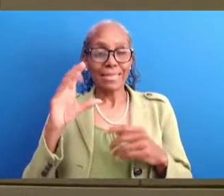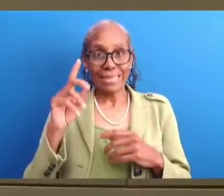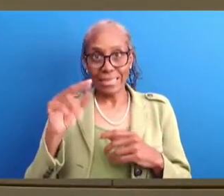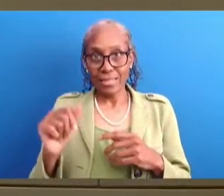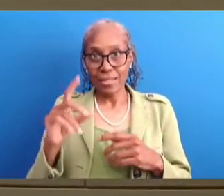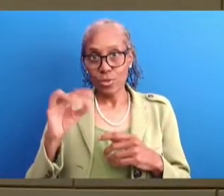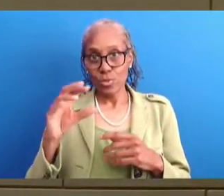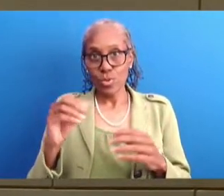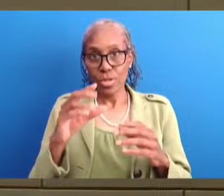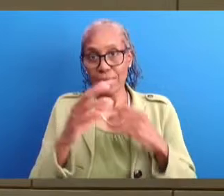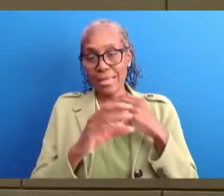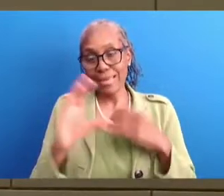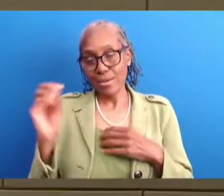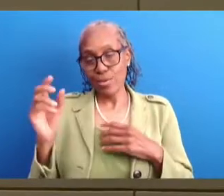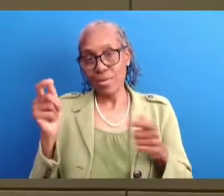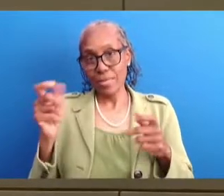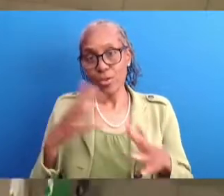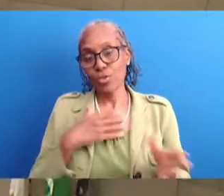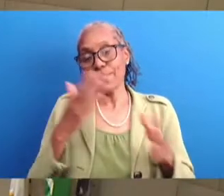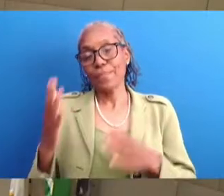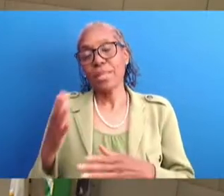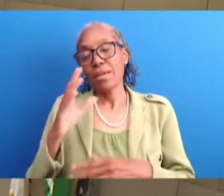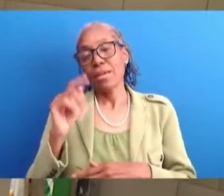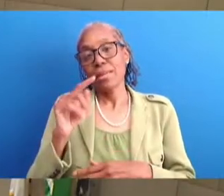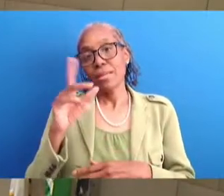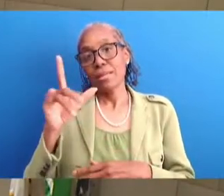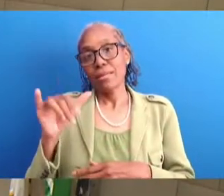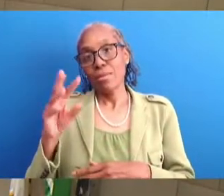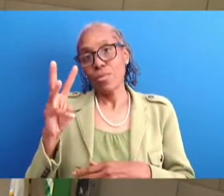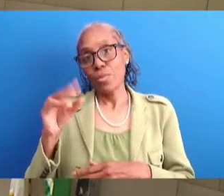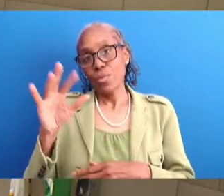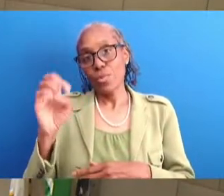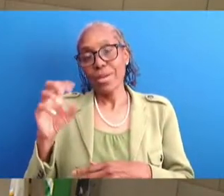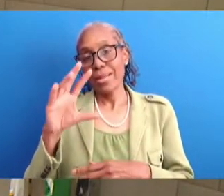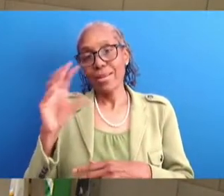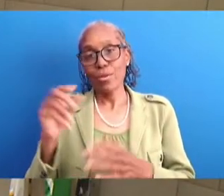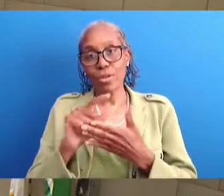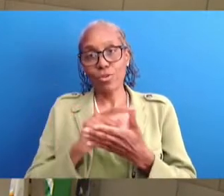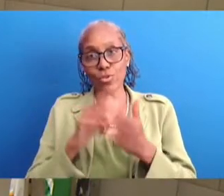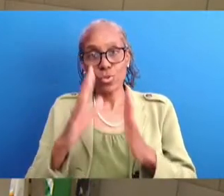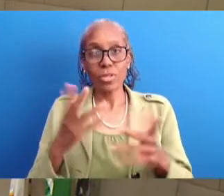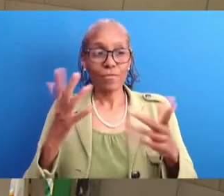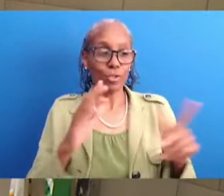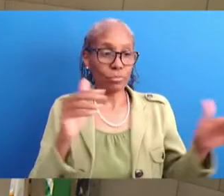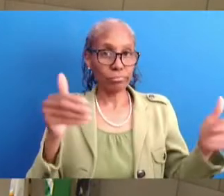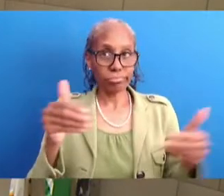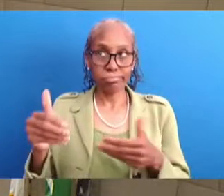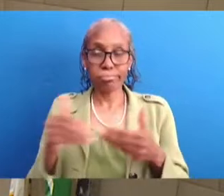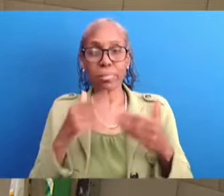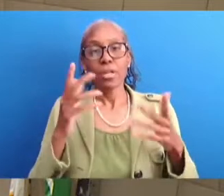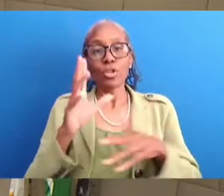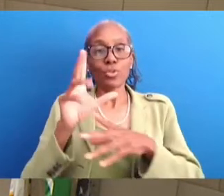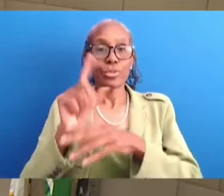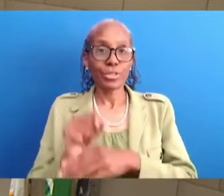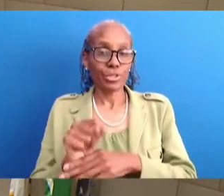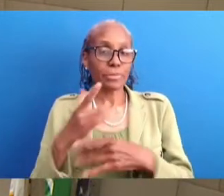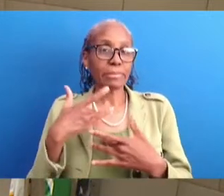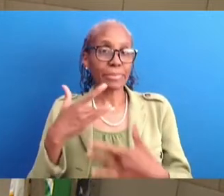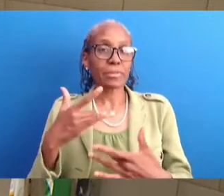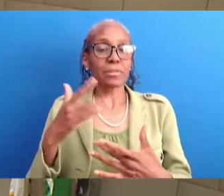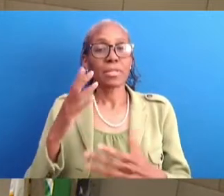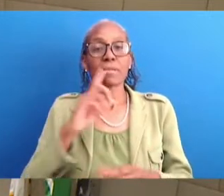GOOD EVENING, I'M DENA